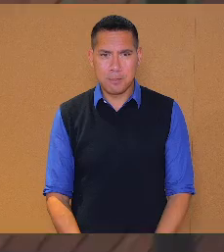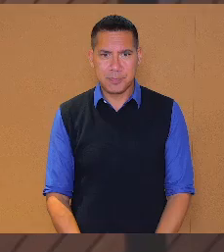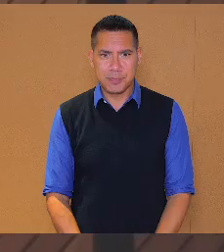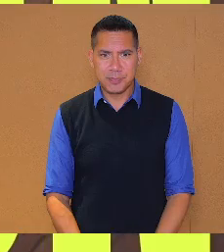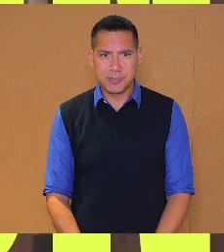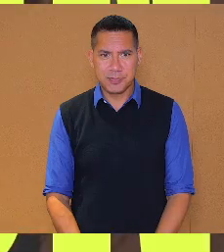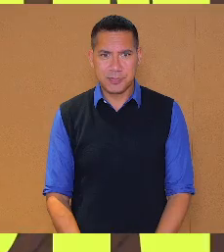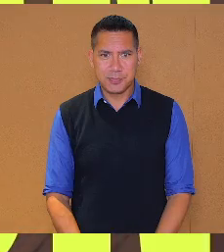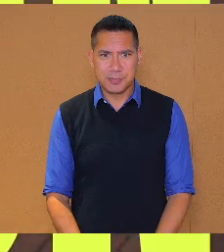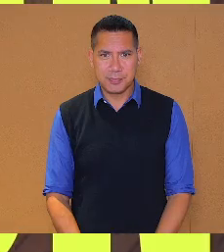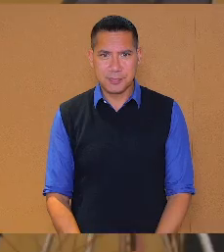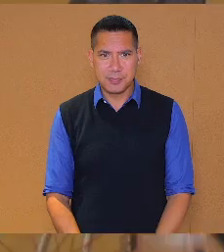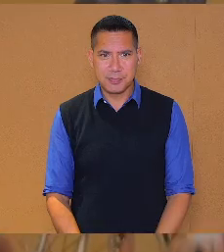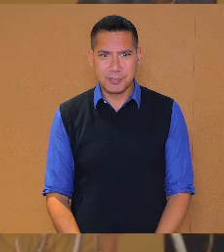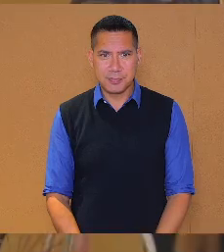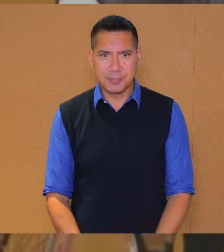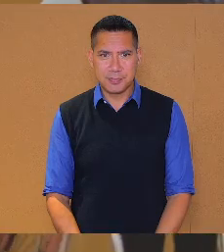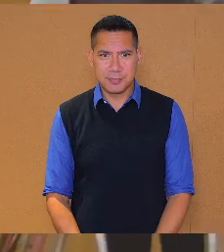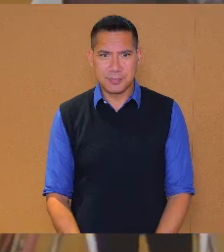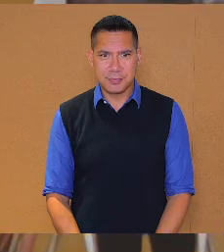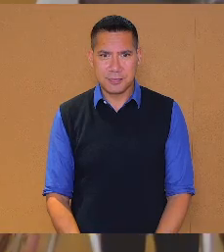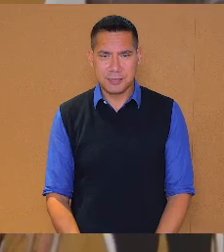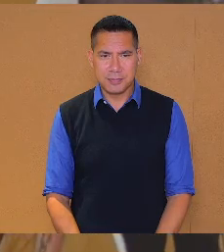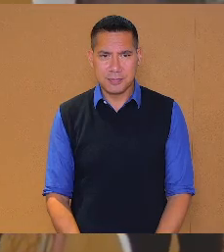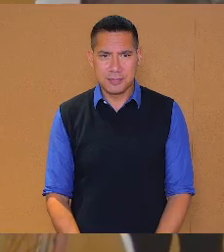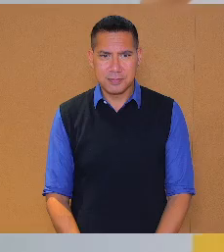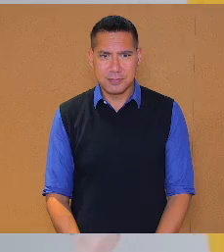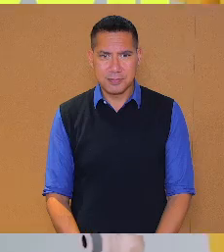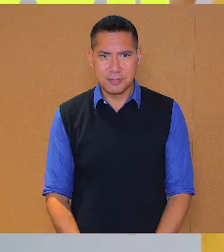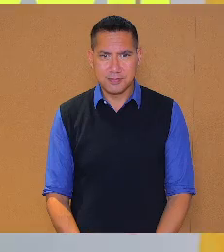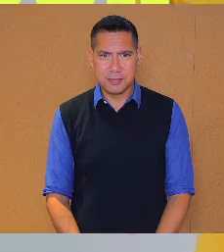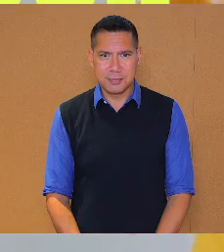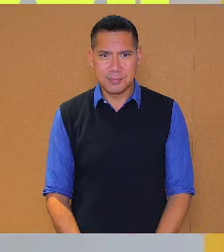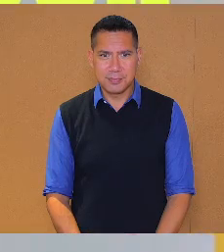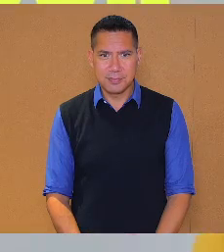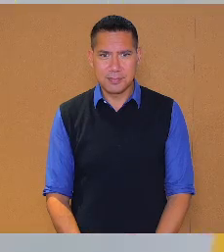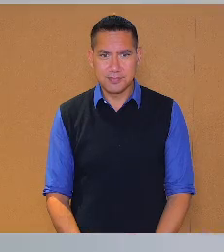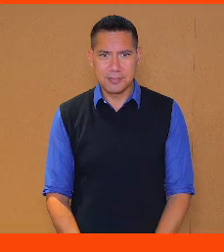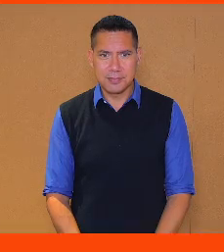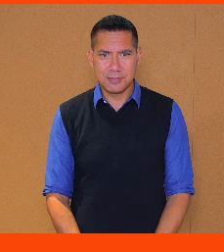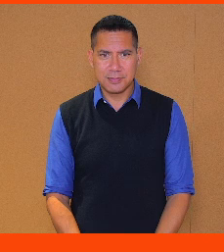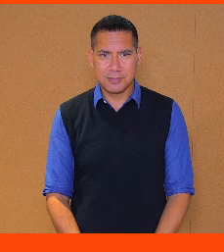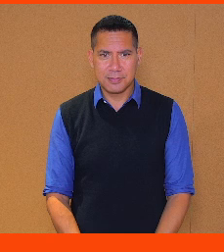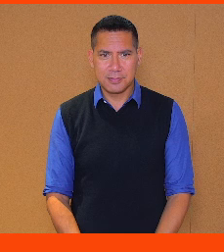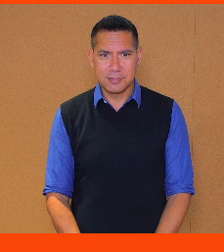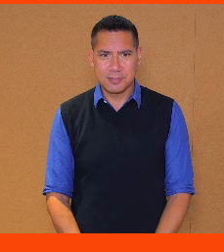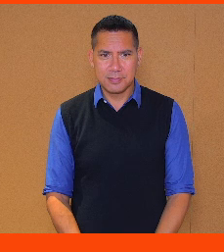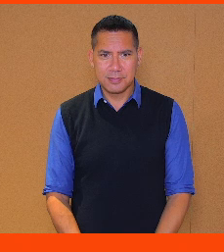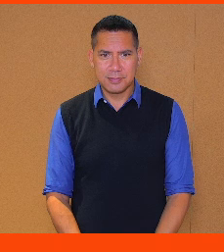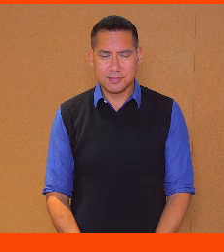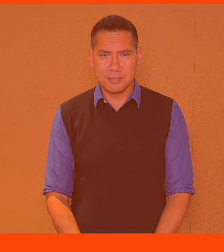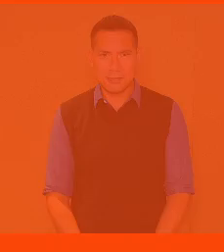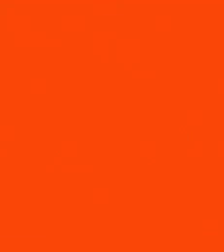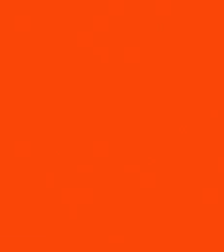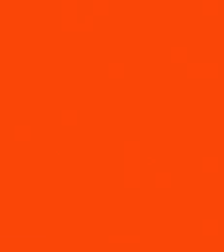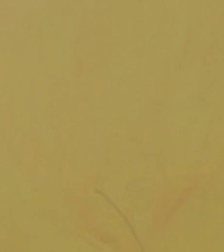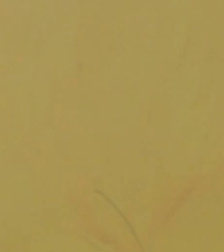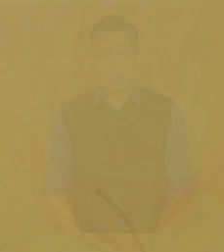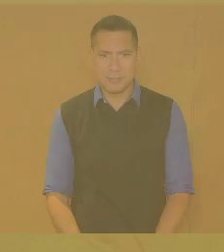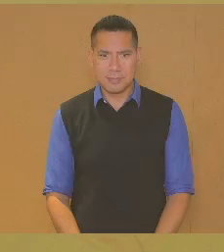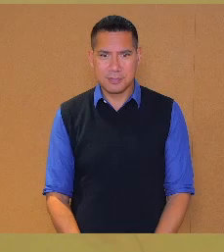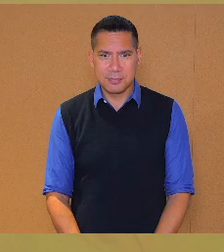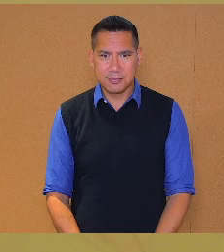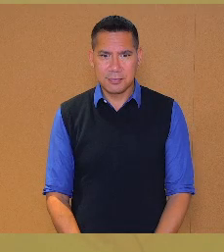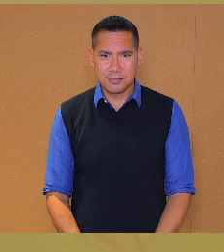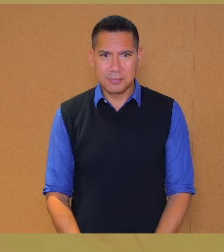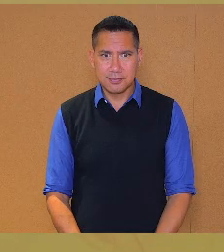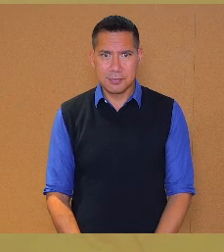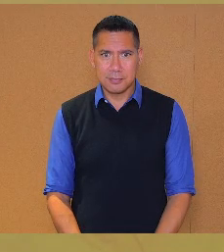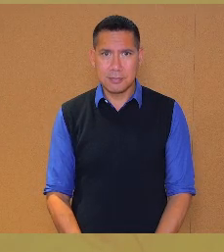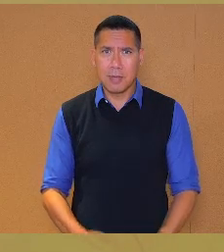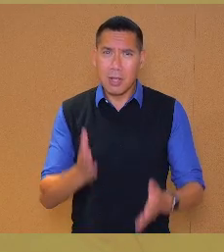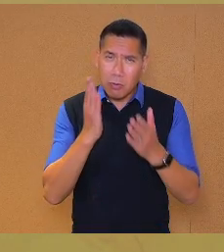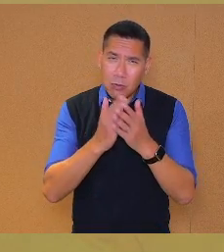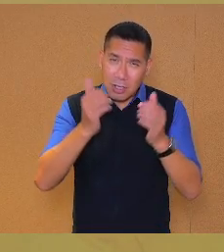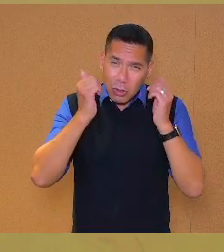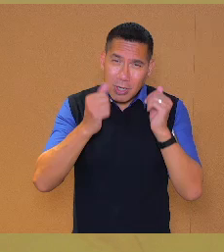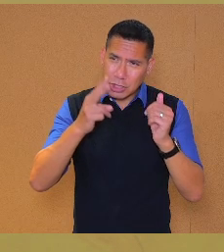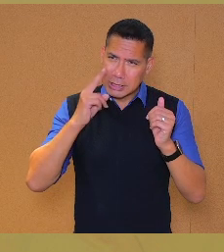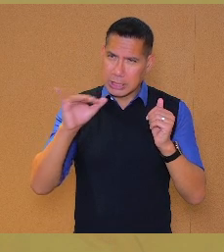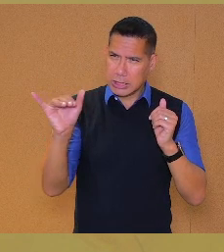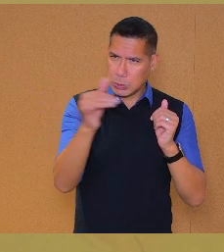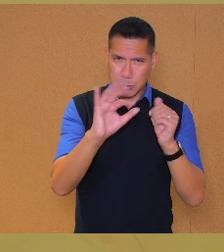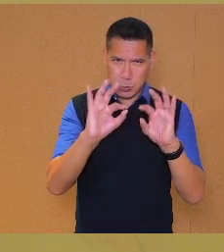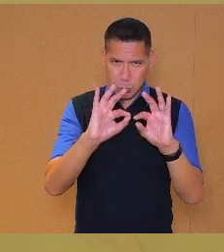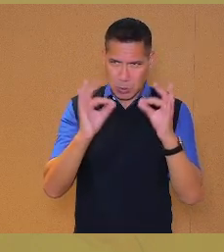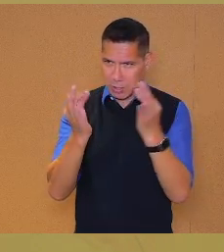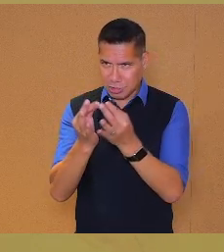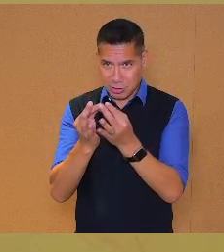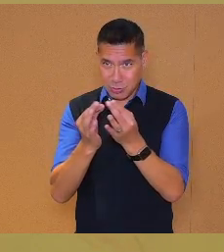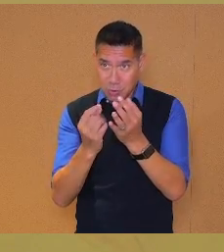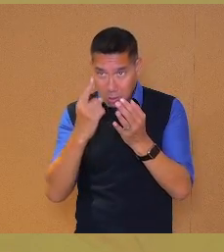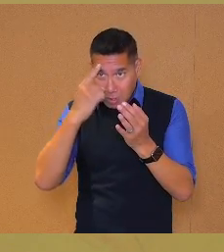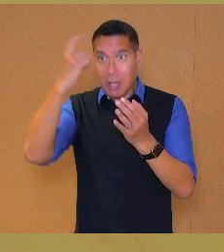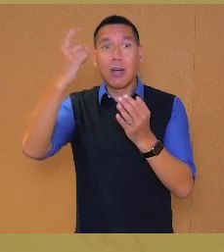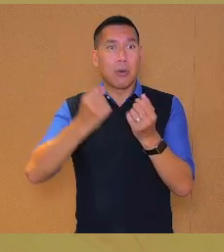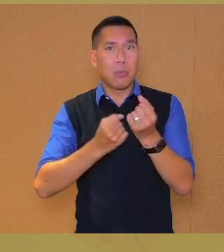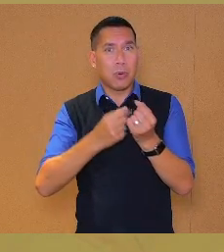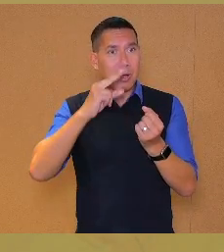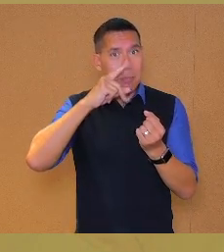It is going to be really